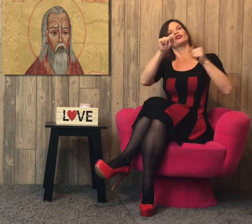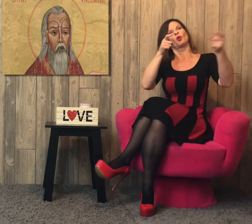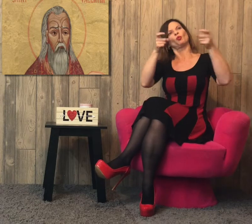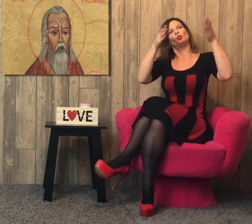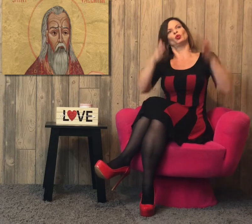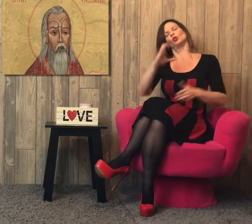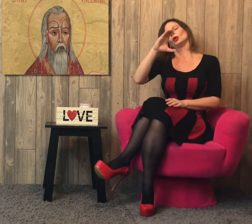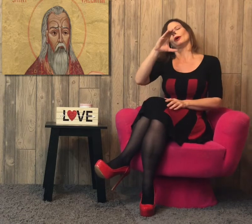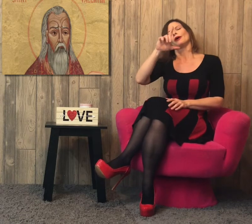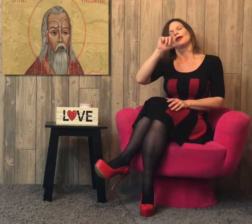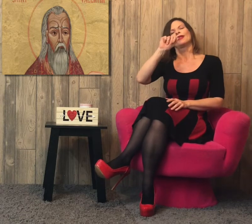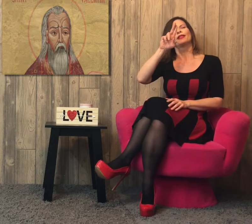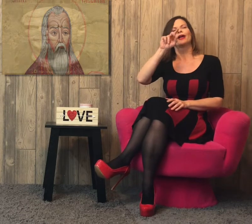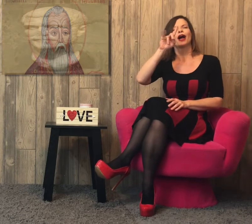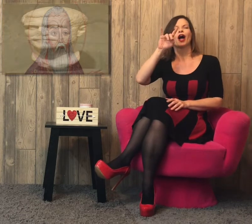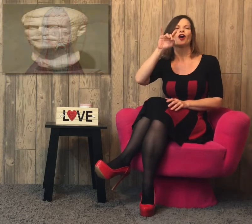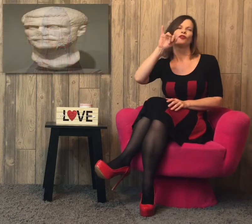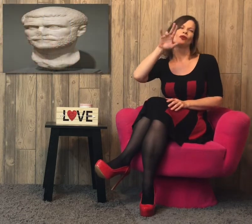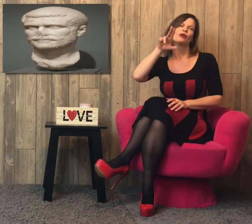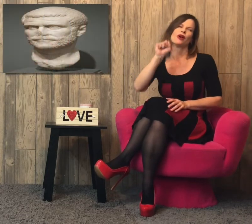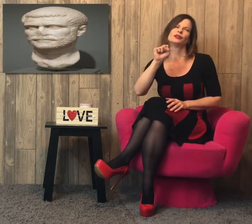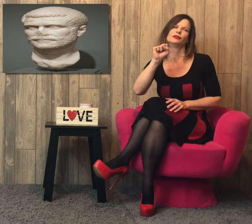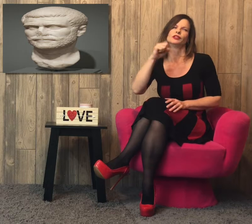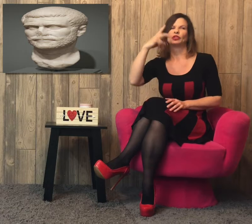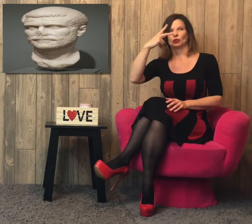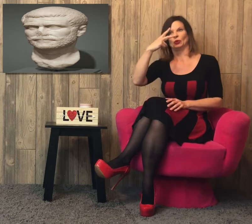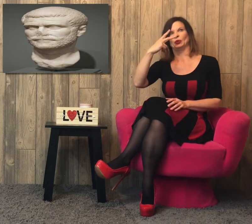which back at that time was ruled by King Claudius II.